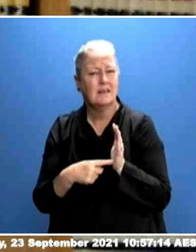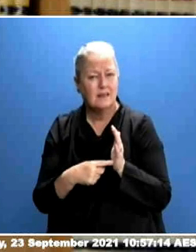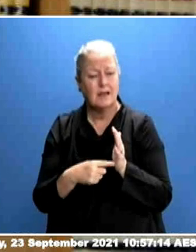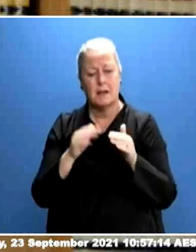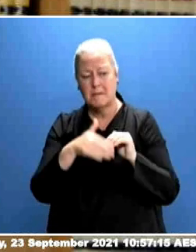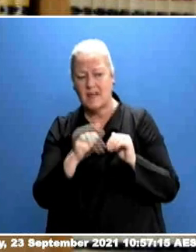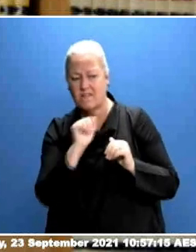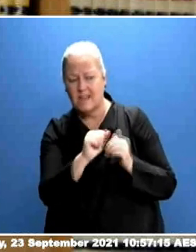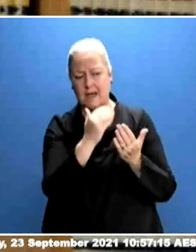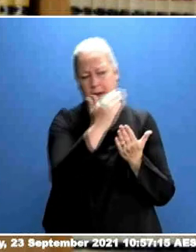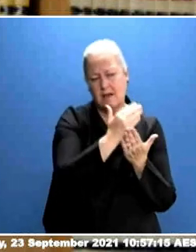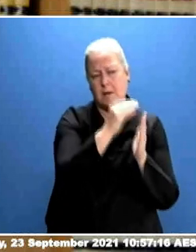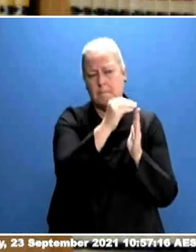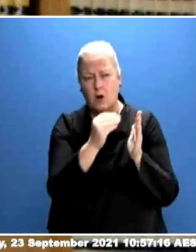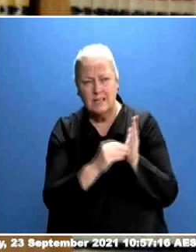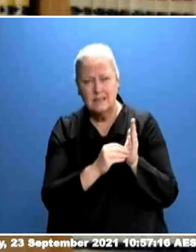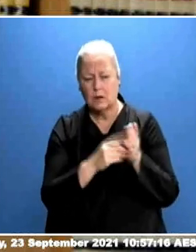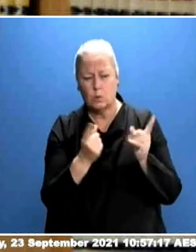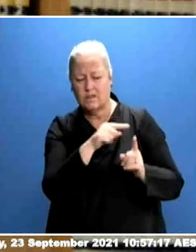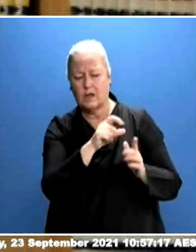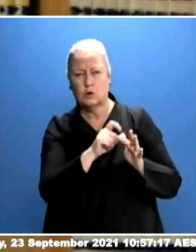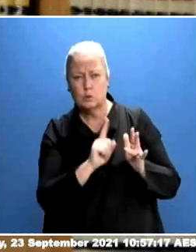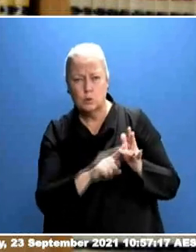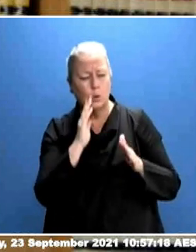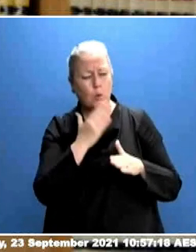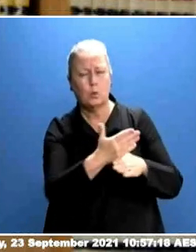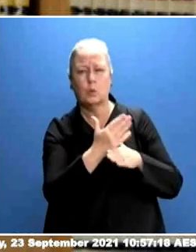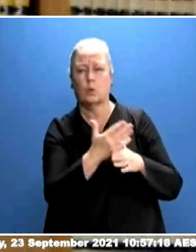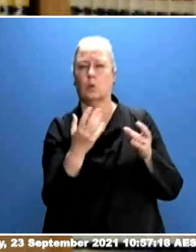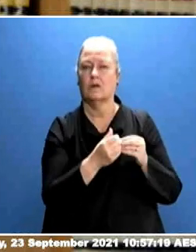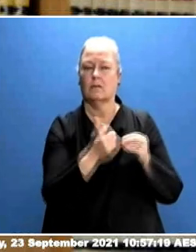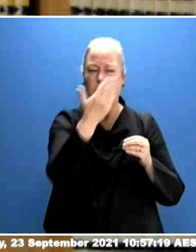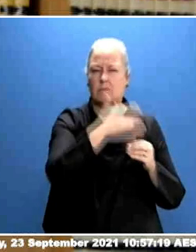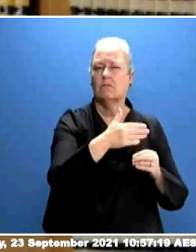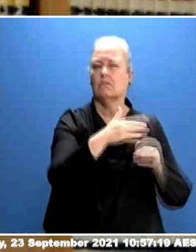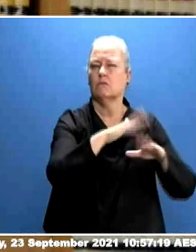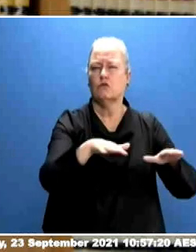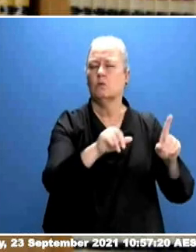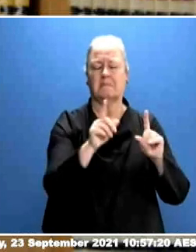around engagement with Aboriginal controlled organisations more broadly. Yes, thank you, doctor.